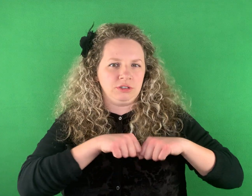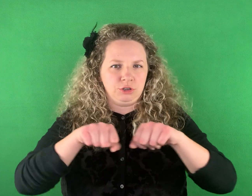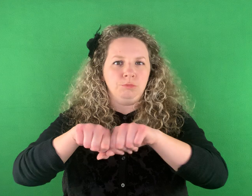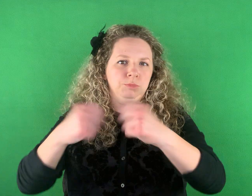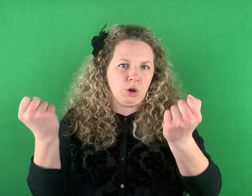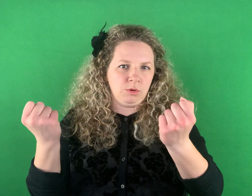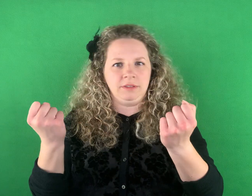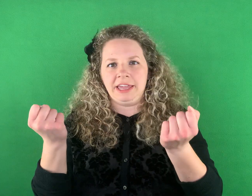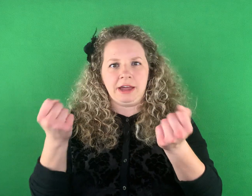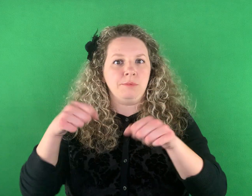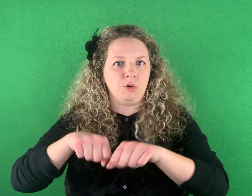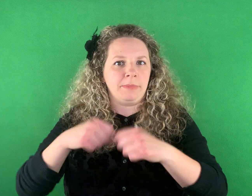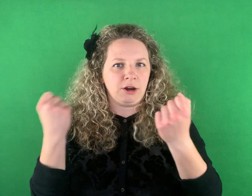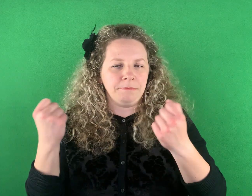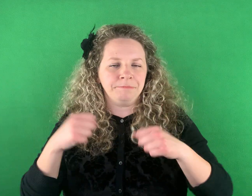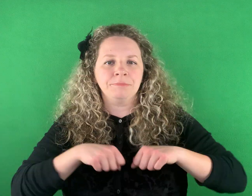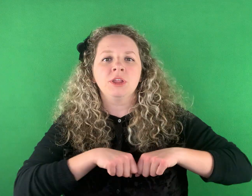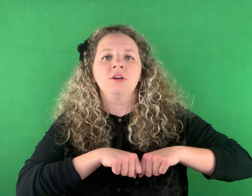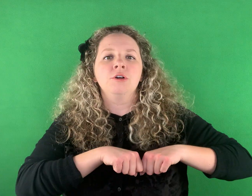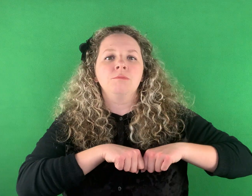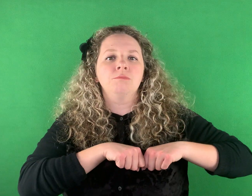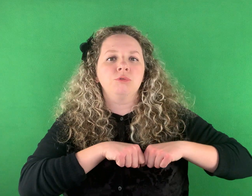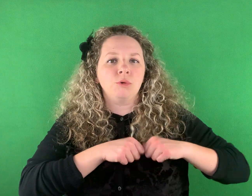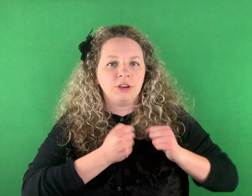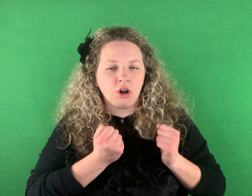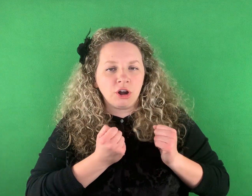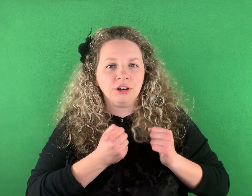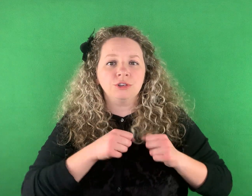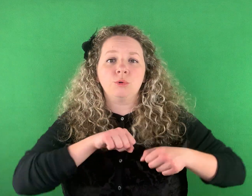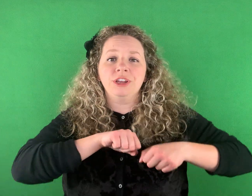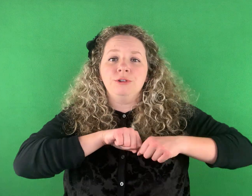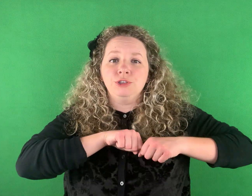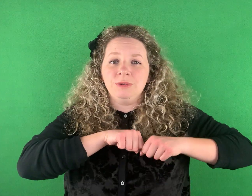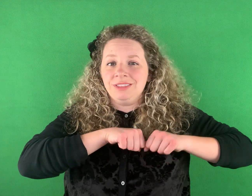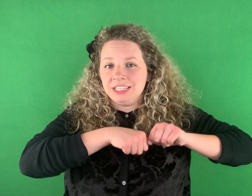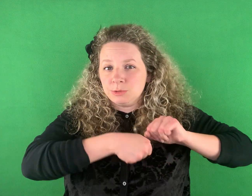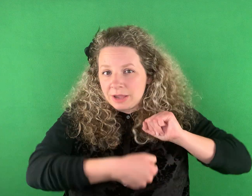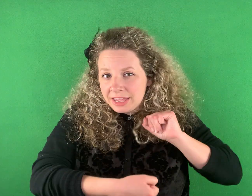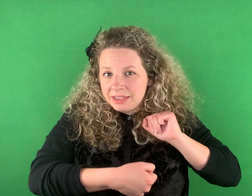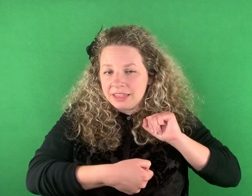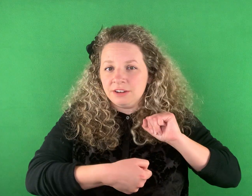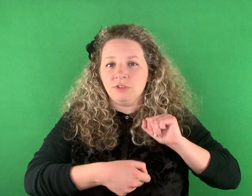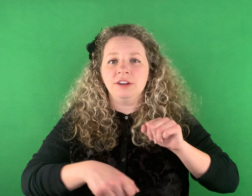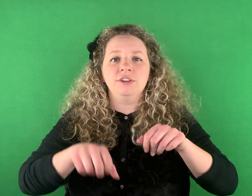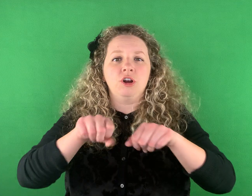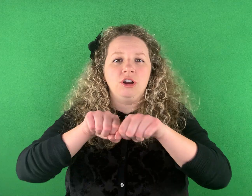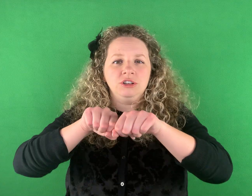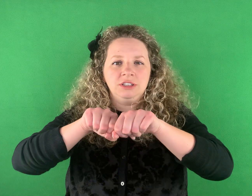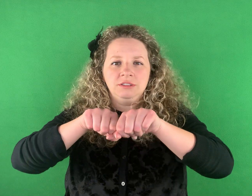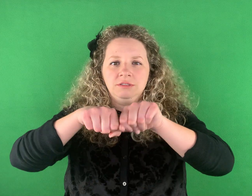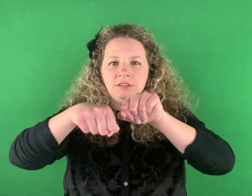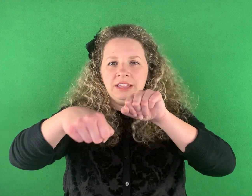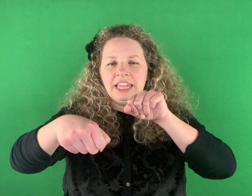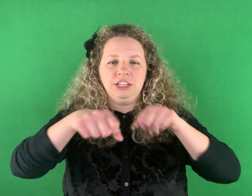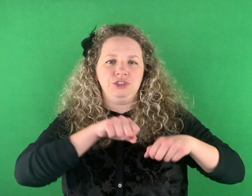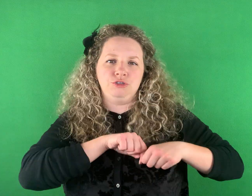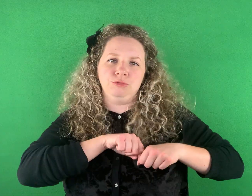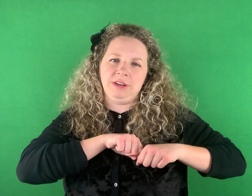So BROKE, like I broke my arm, BROKEN HEART. Or you could do it this way in front of your heart, and it’s GRIEF,